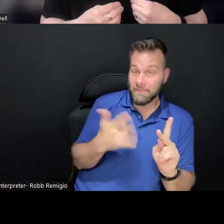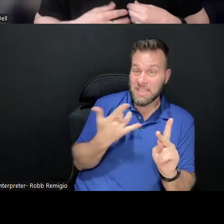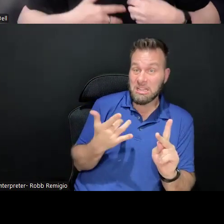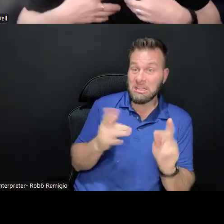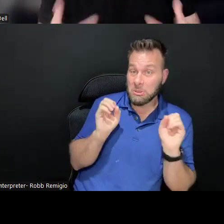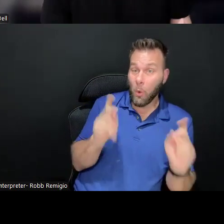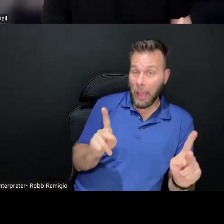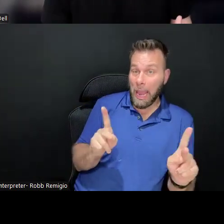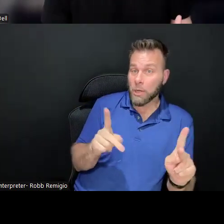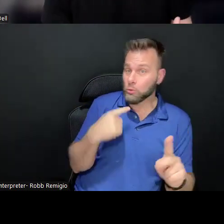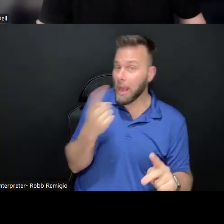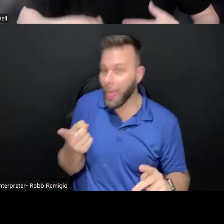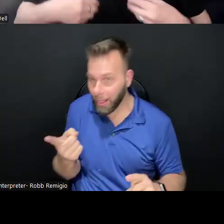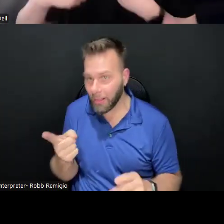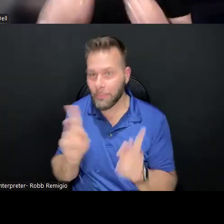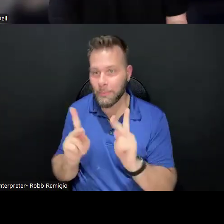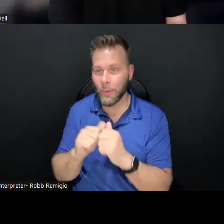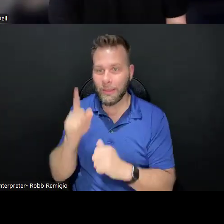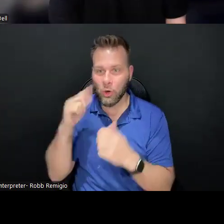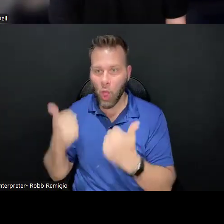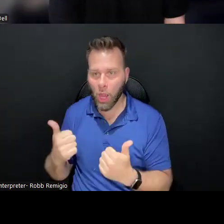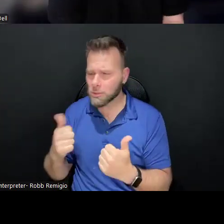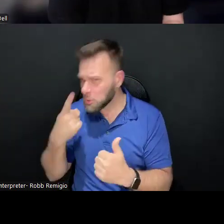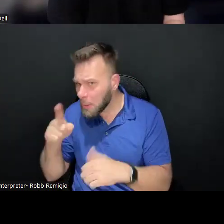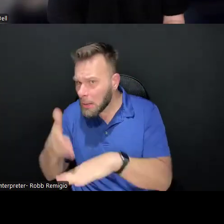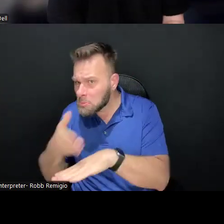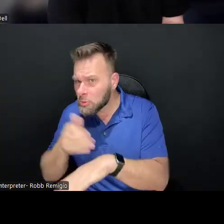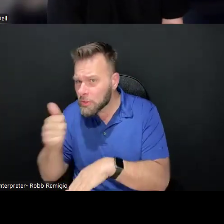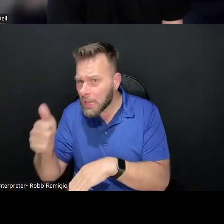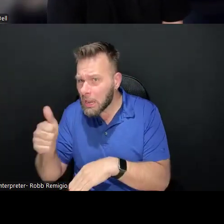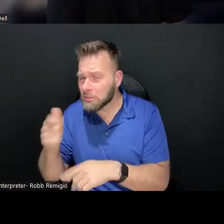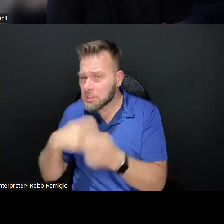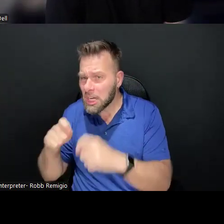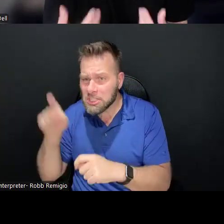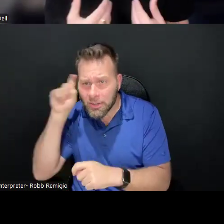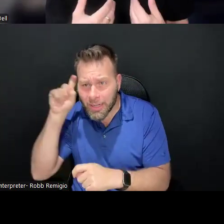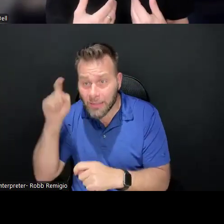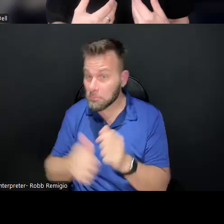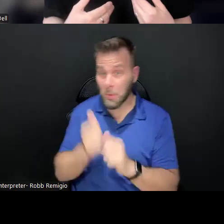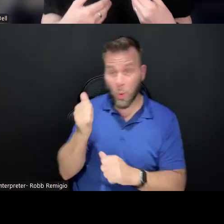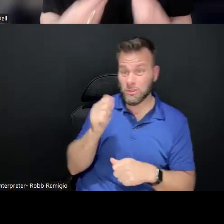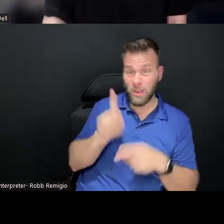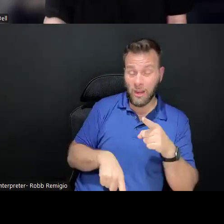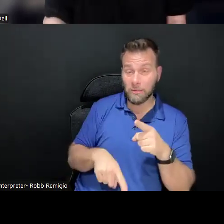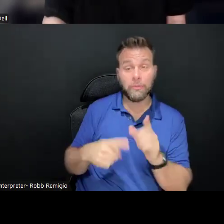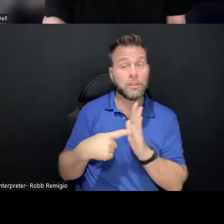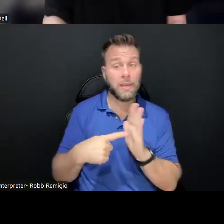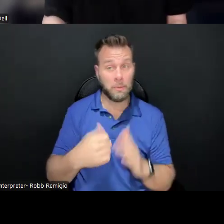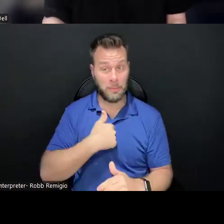get a better one. They feel free to put the onus as people with hearing loss to improve ourselves, and most of